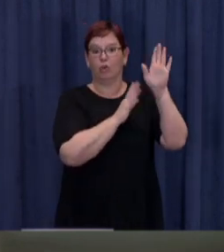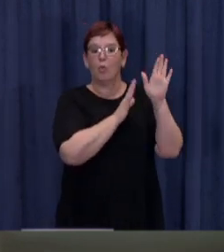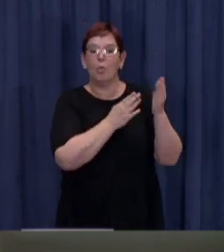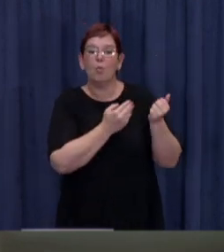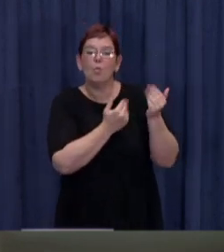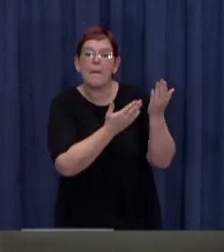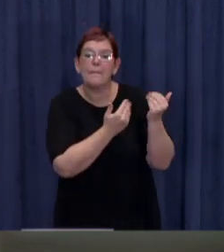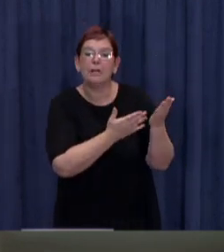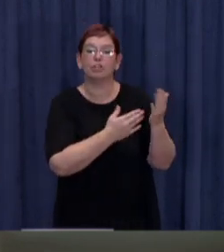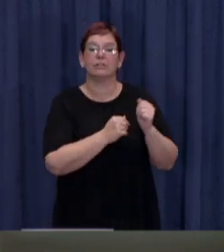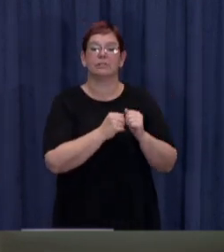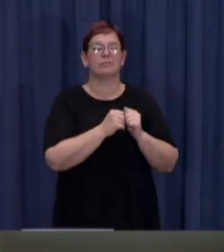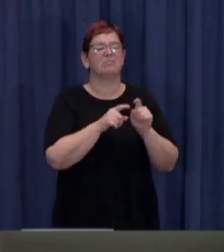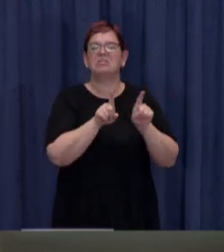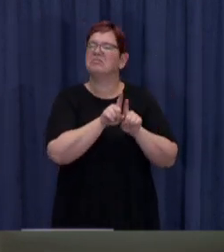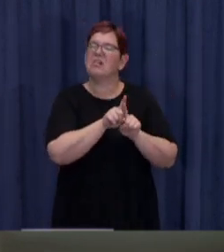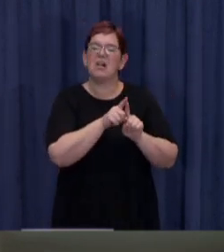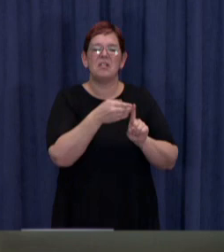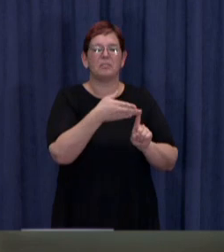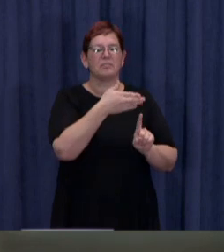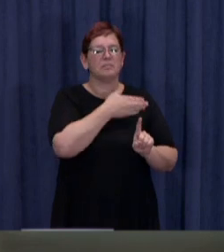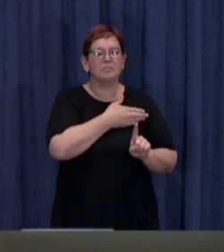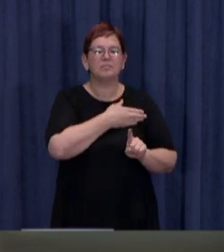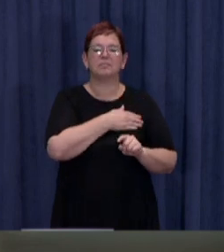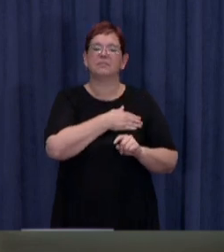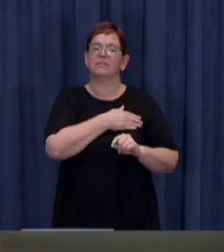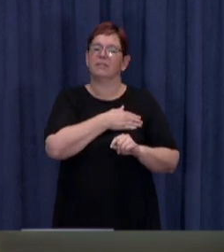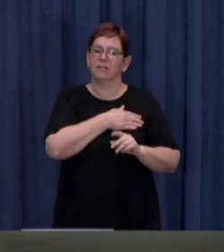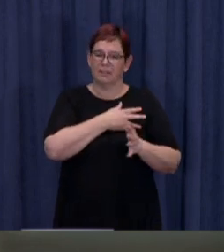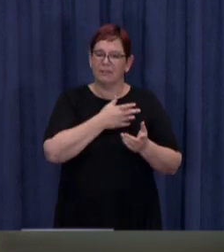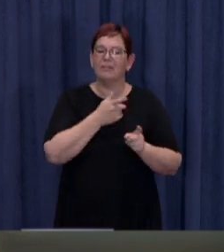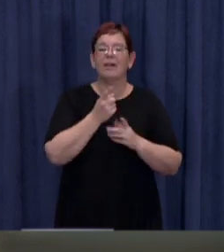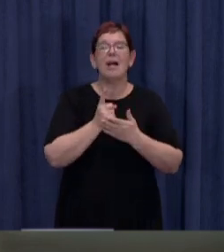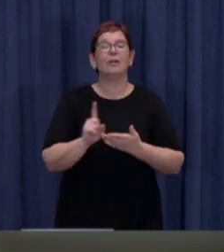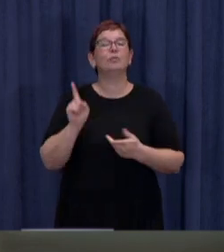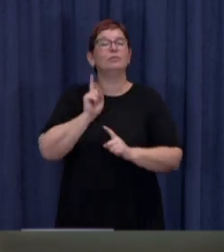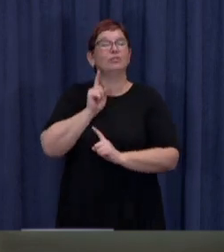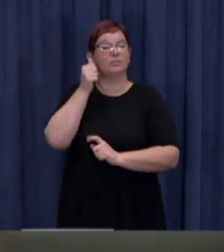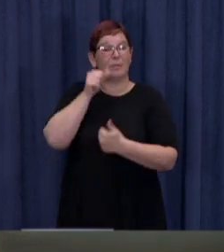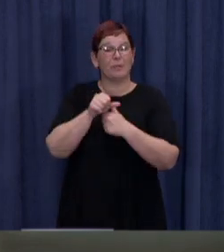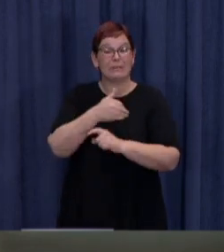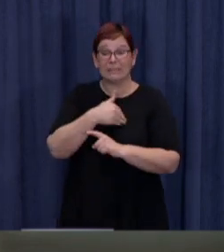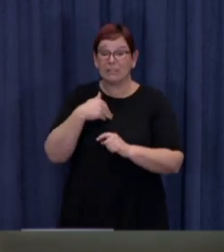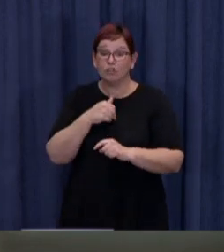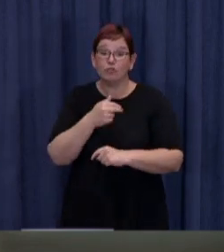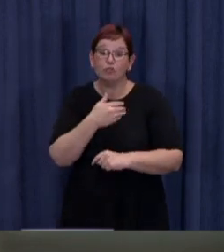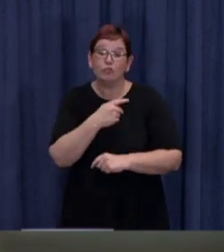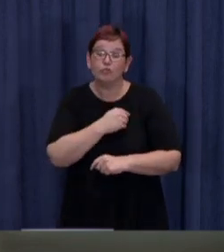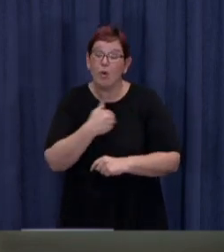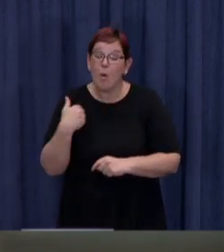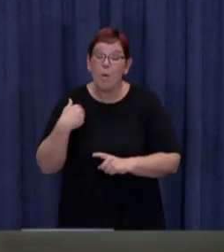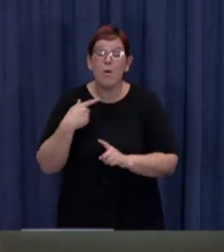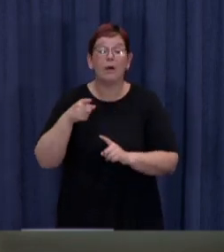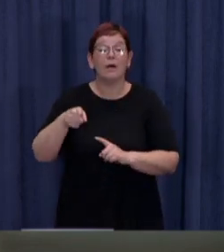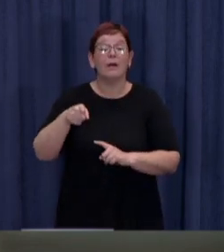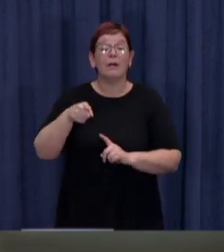and you'll recall that the opening chapter there was the City of Toronto Medical Officer of Health moving first to say I'm gonna make recommendations